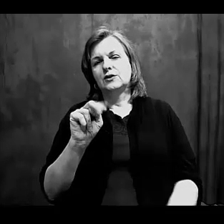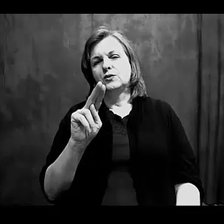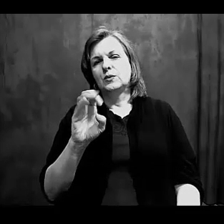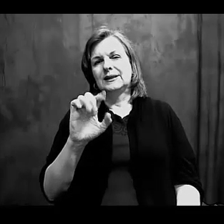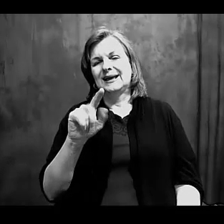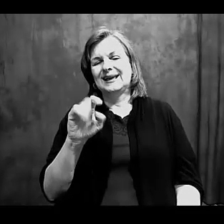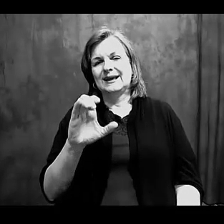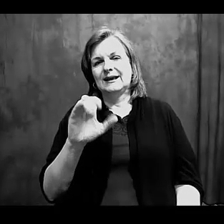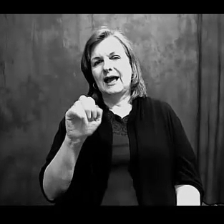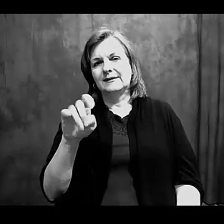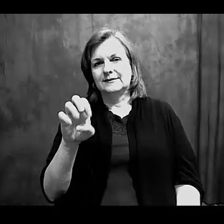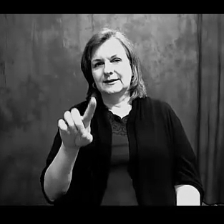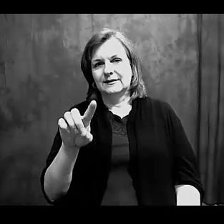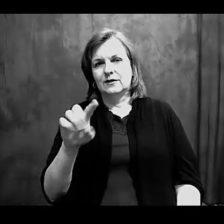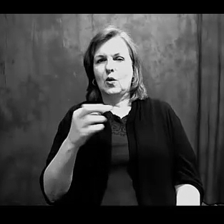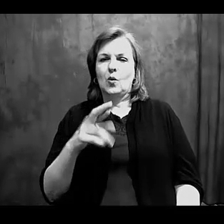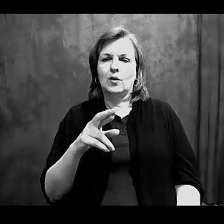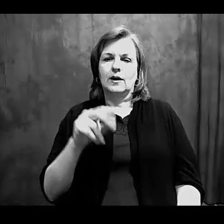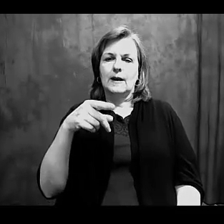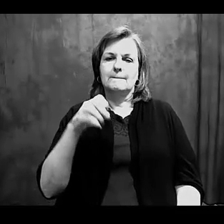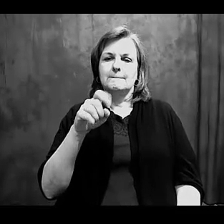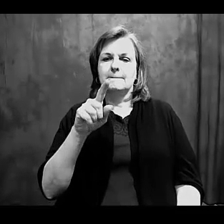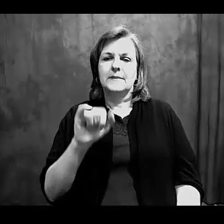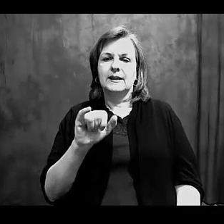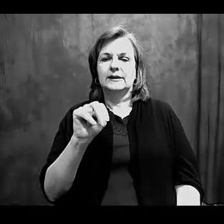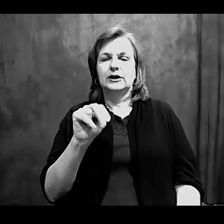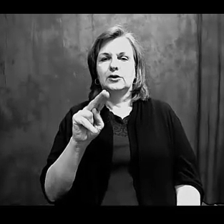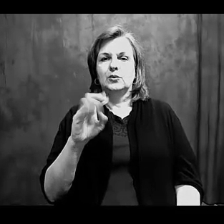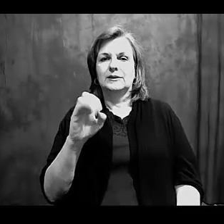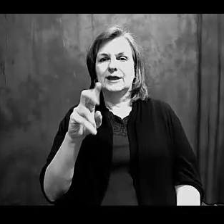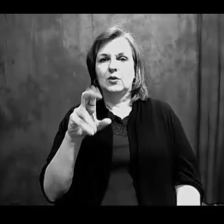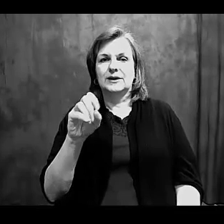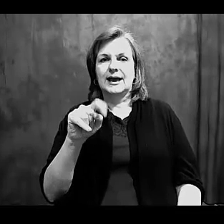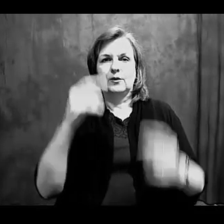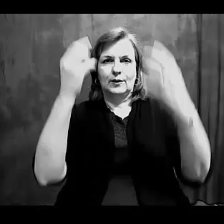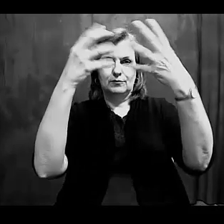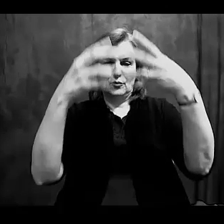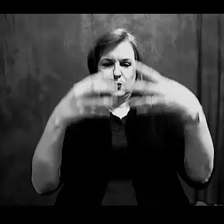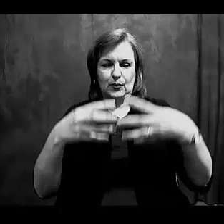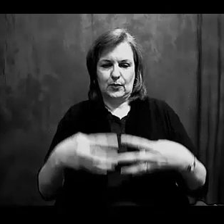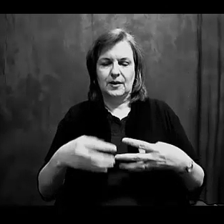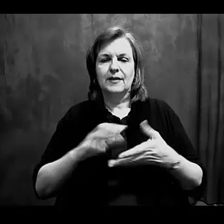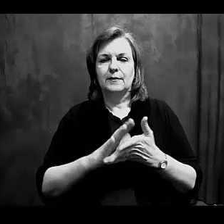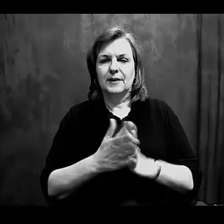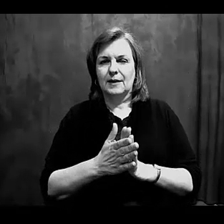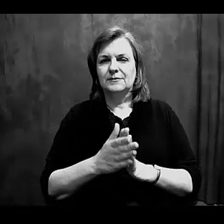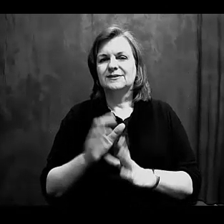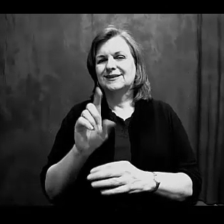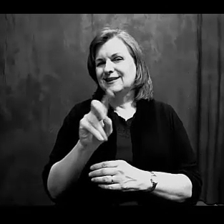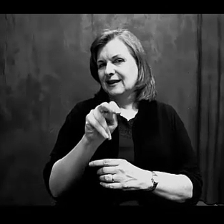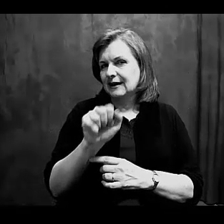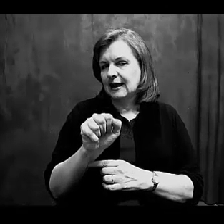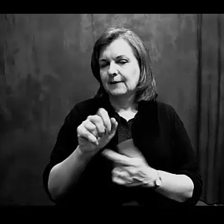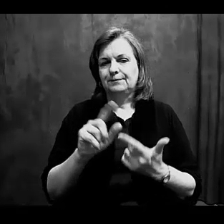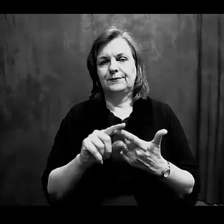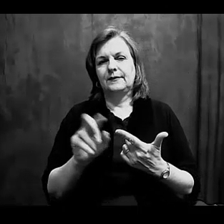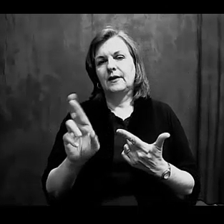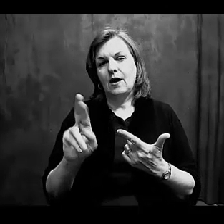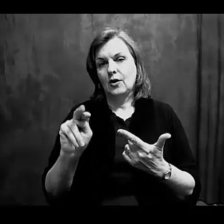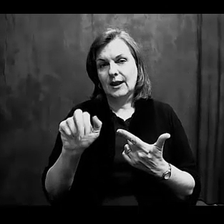is what we focus on as far as DNA ,RNA, and as we mentioned before